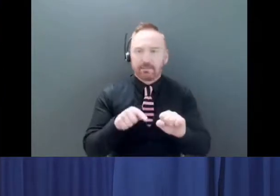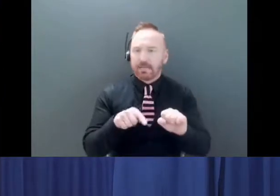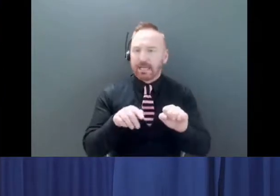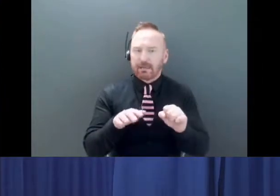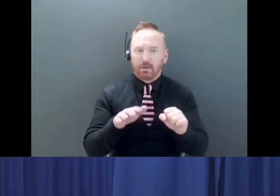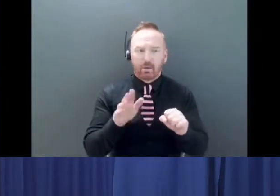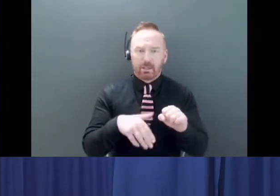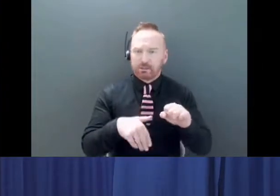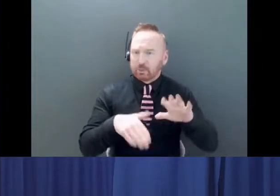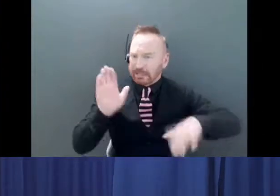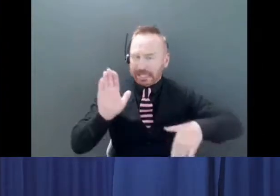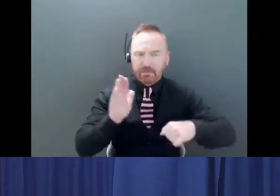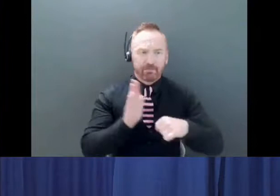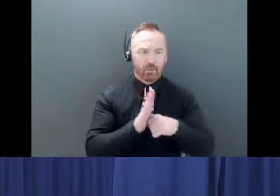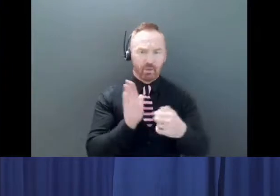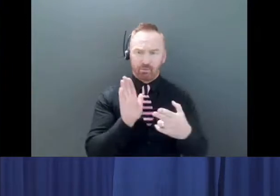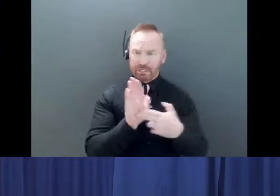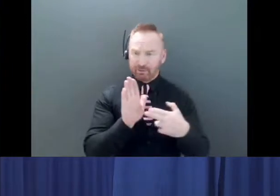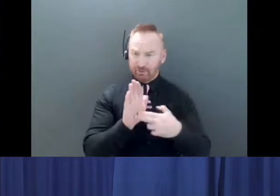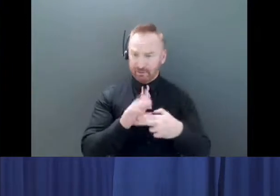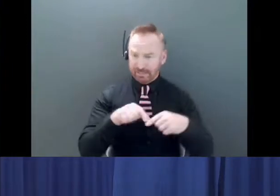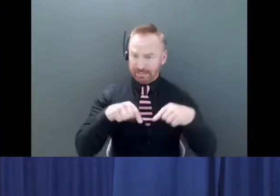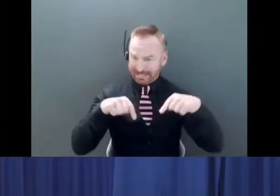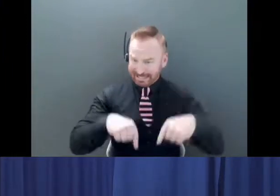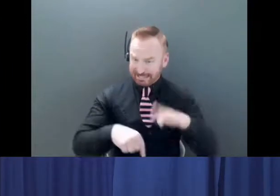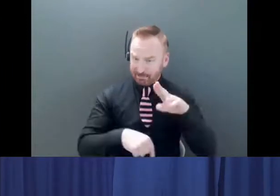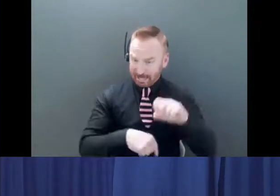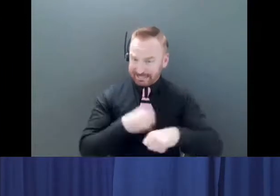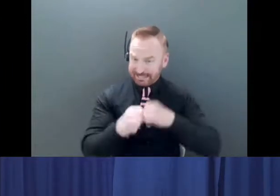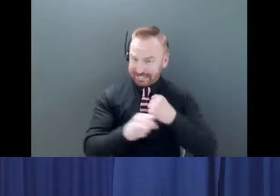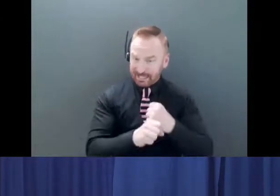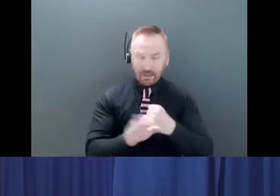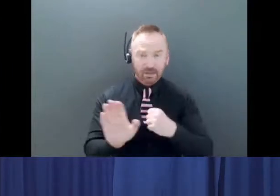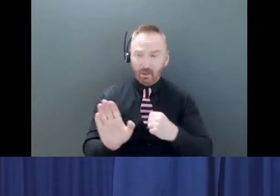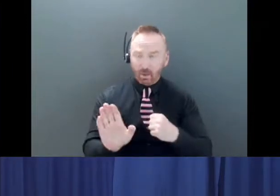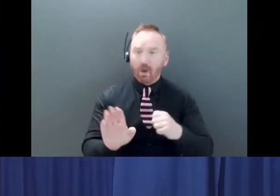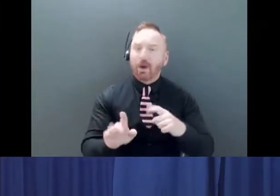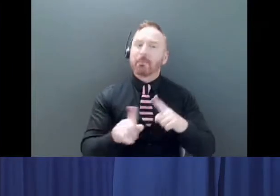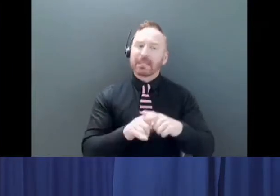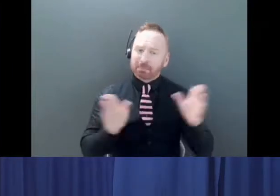seat, please I encourage you to reach out to the transportation officer today to reserve your